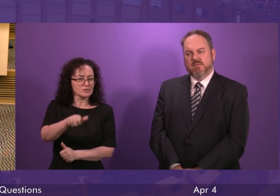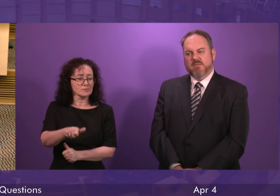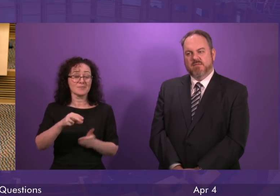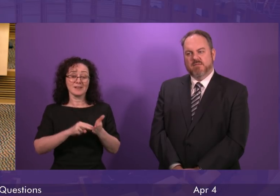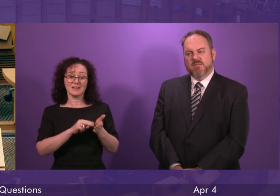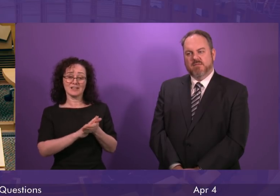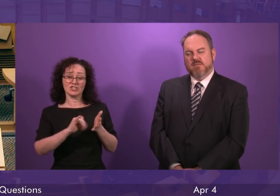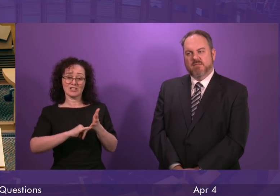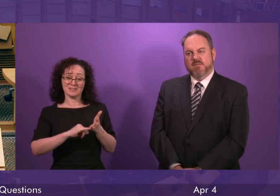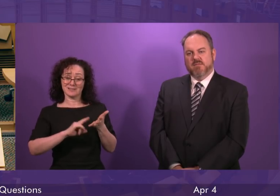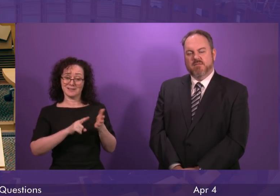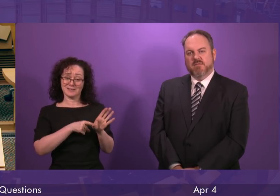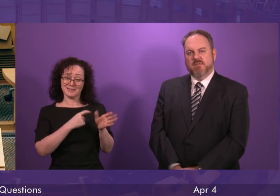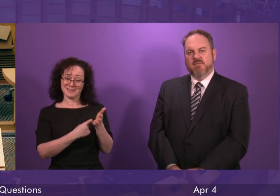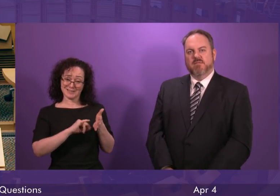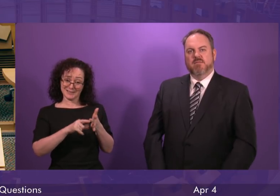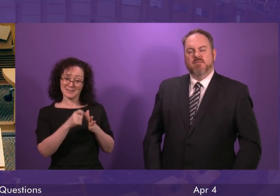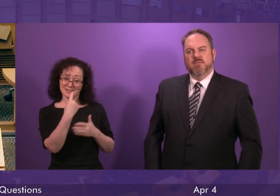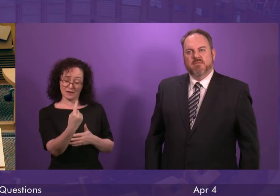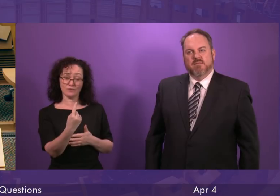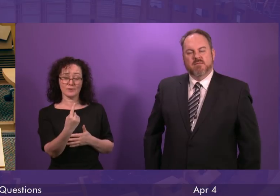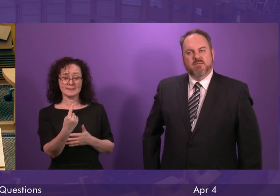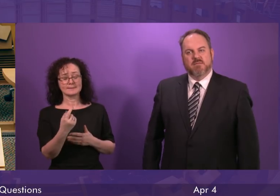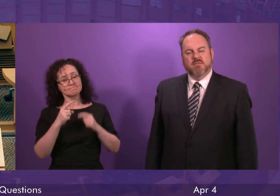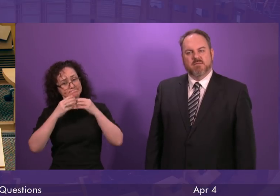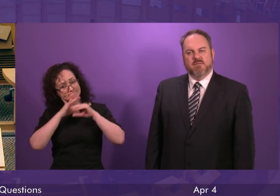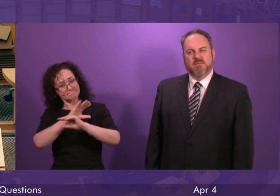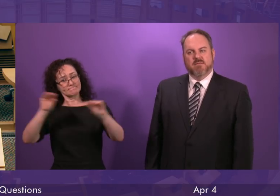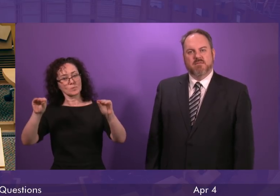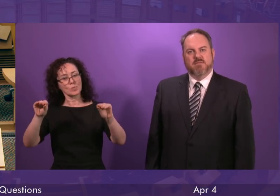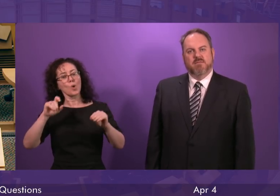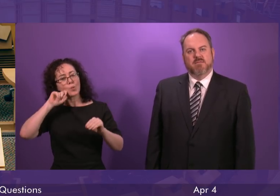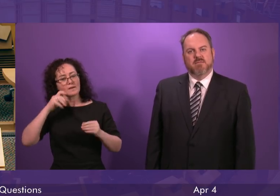NHS Tayside has already announced that it will make changes to its breast cancer chemotherapy